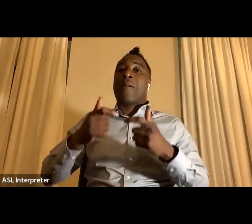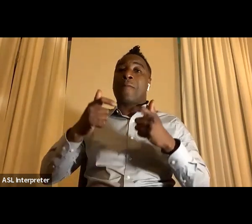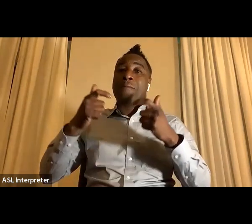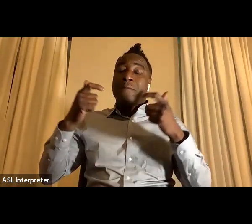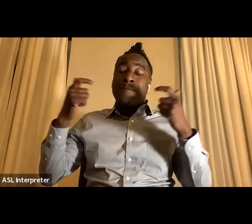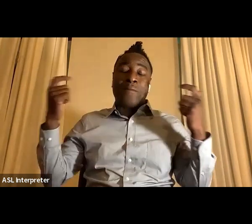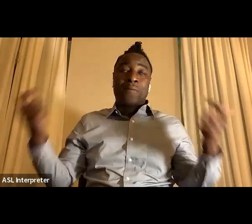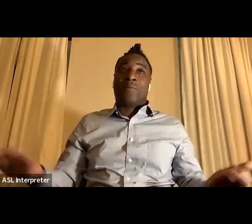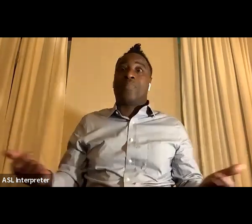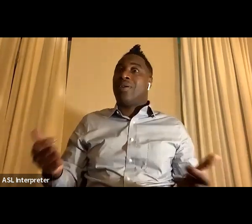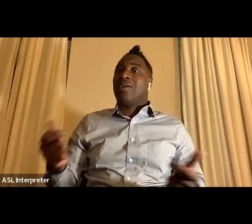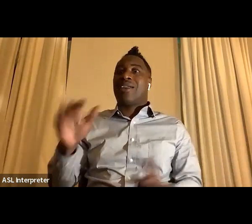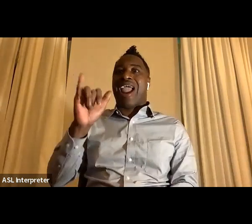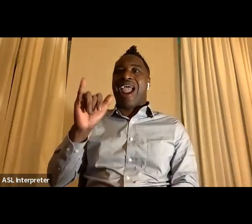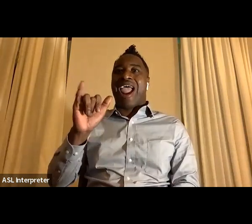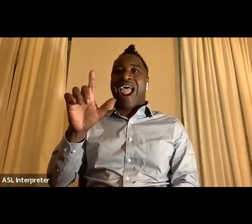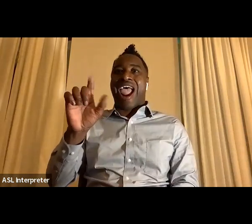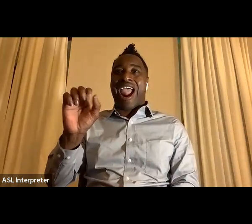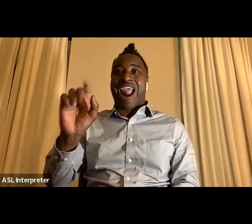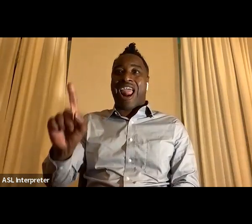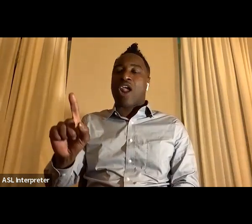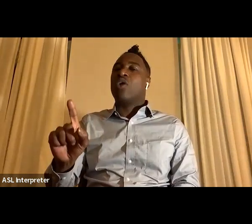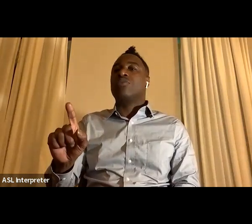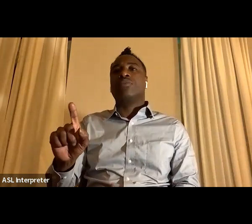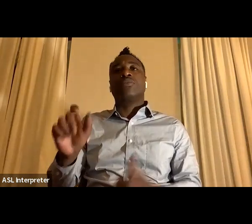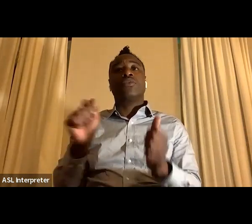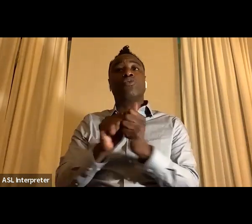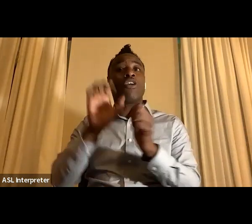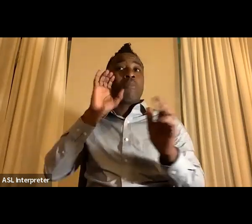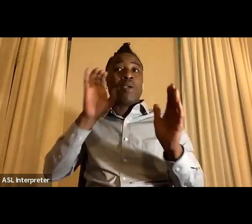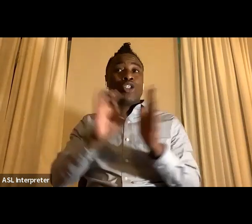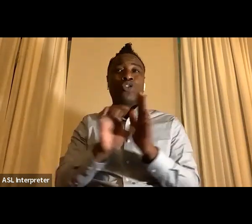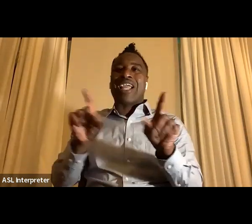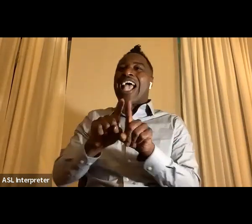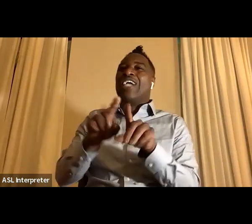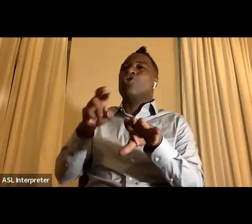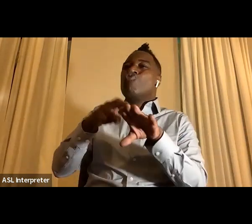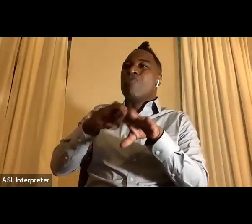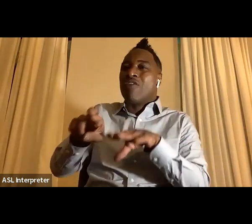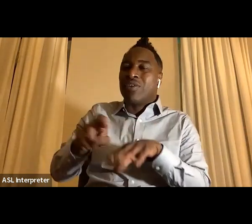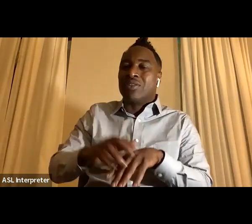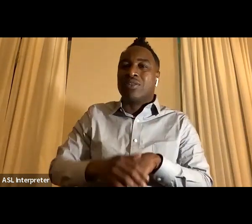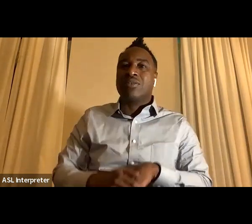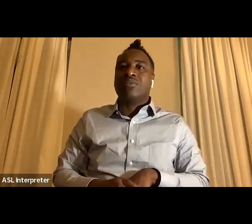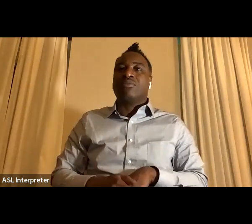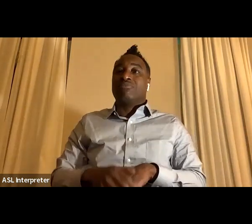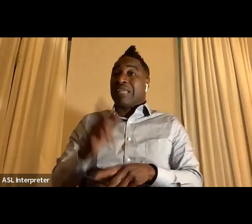that like, I'd be like, Oh yeah, this is a reference, this is a cool video. And I just never have to do anything with them. But